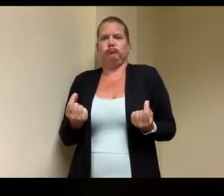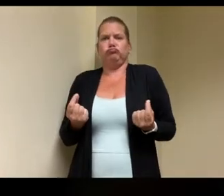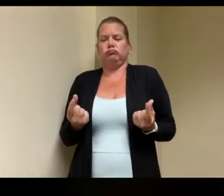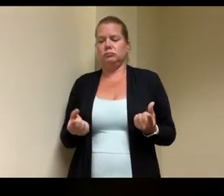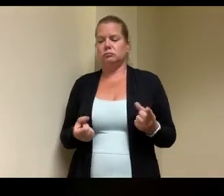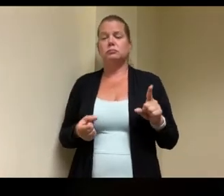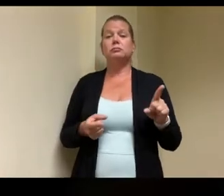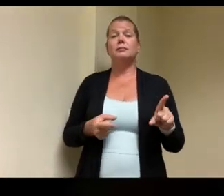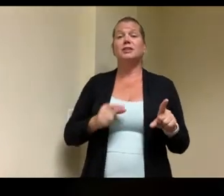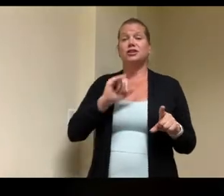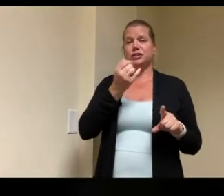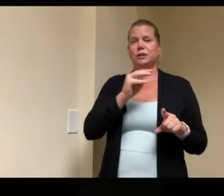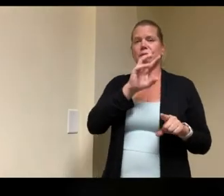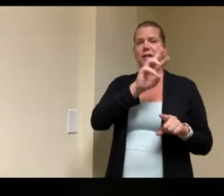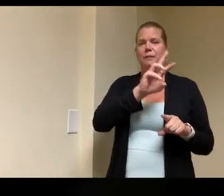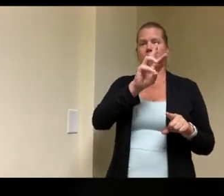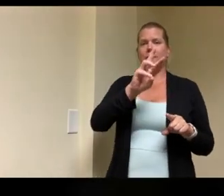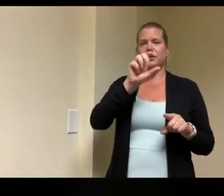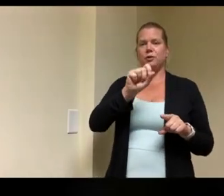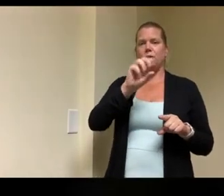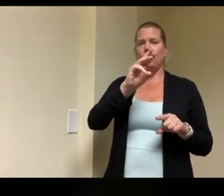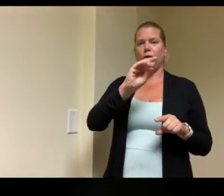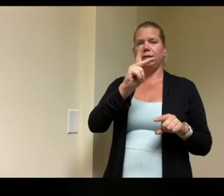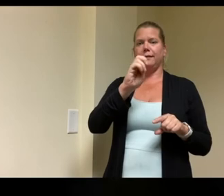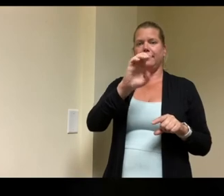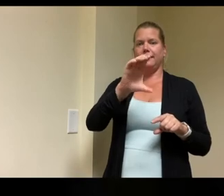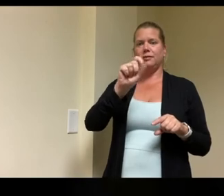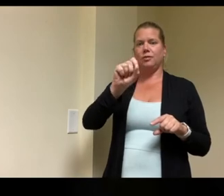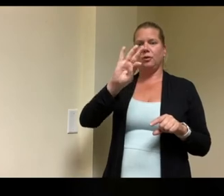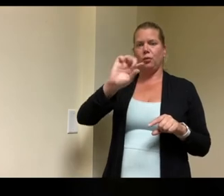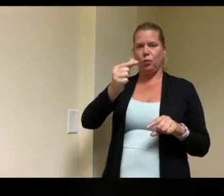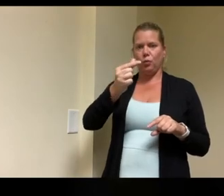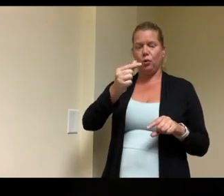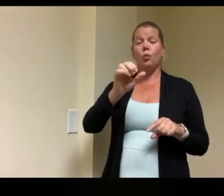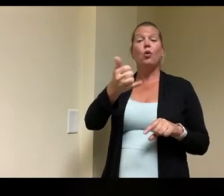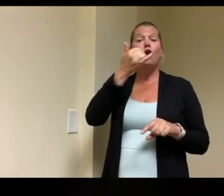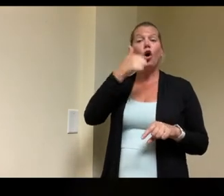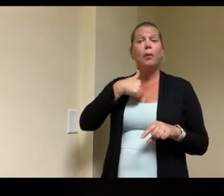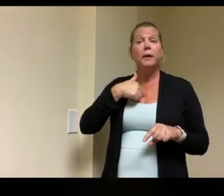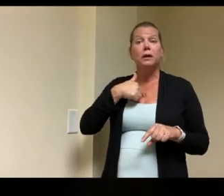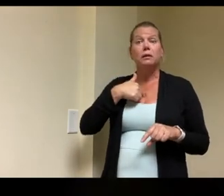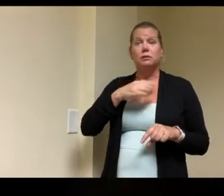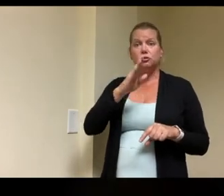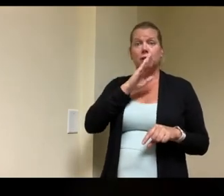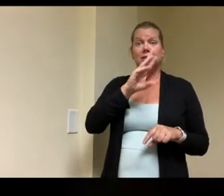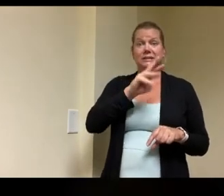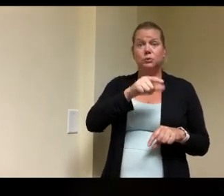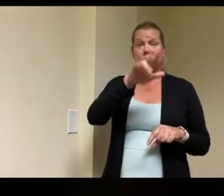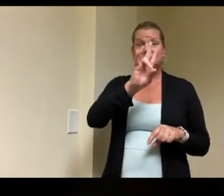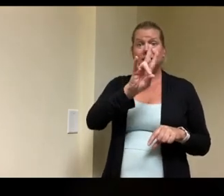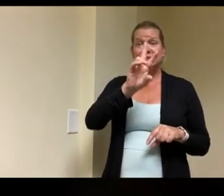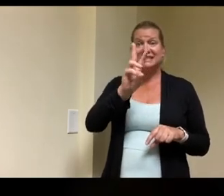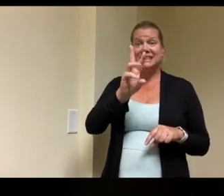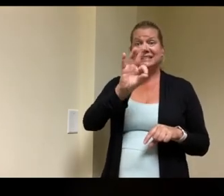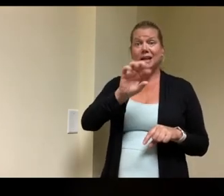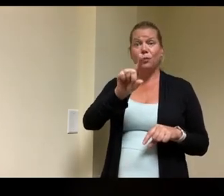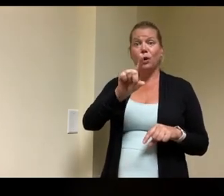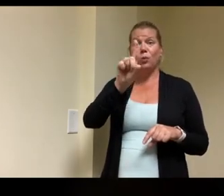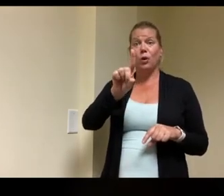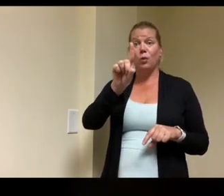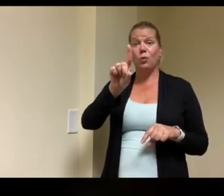www.working.org or call me directly 617-691-1502